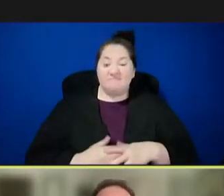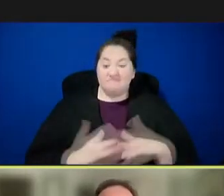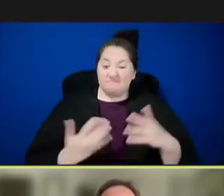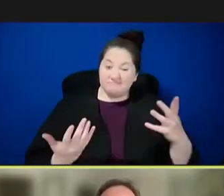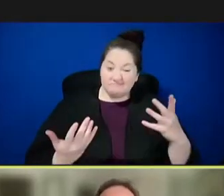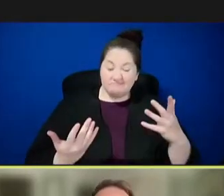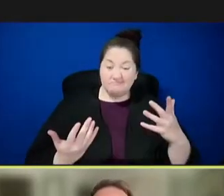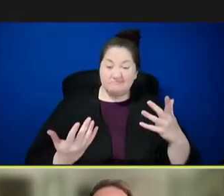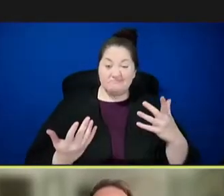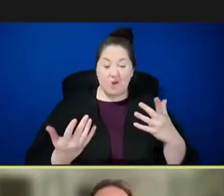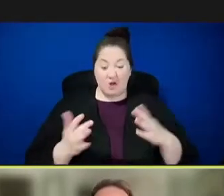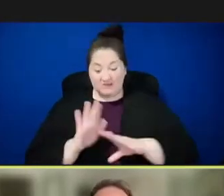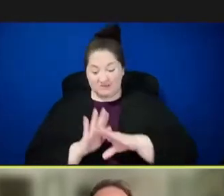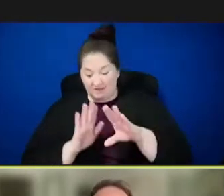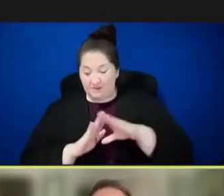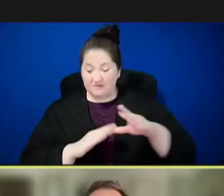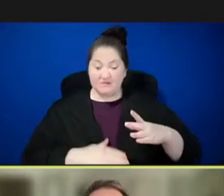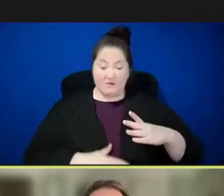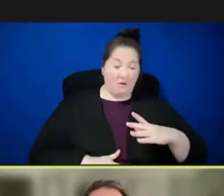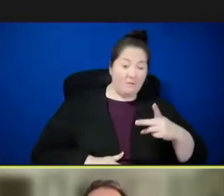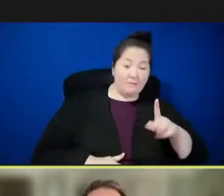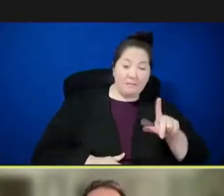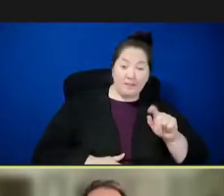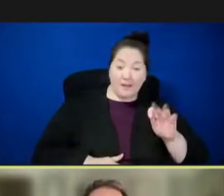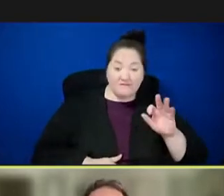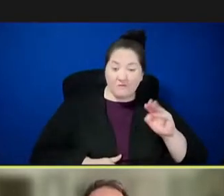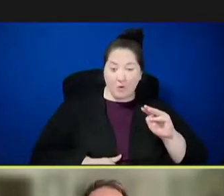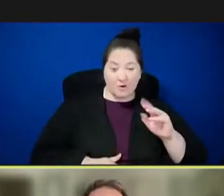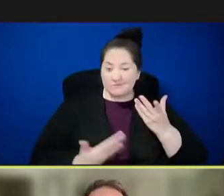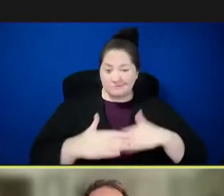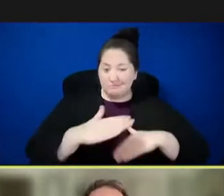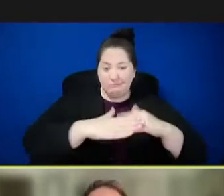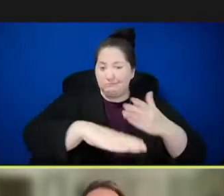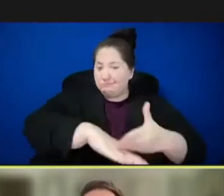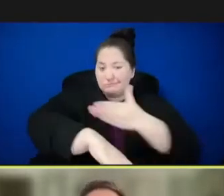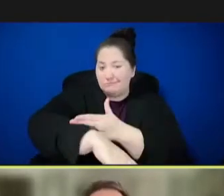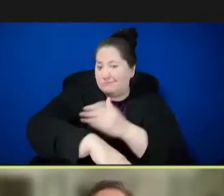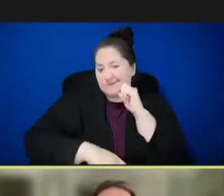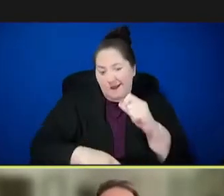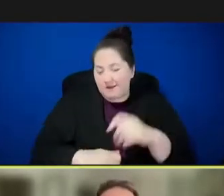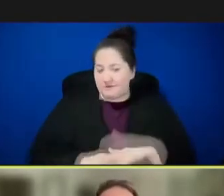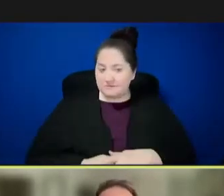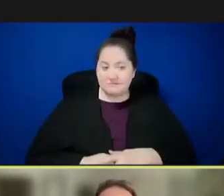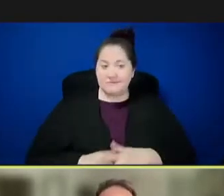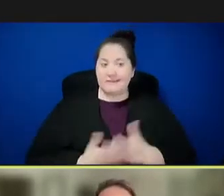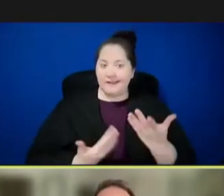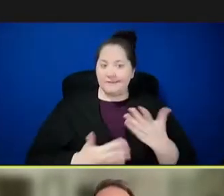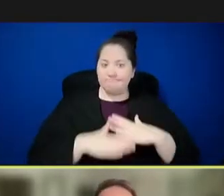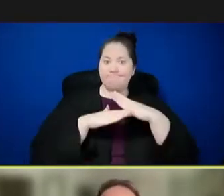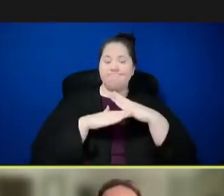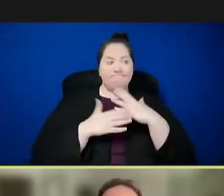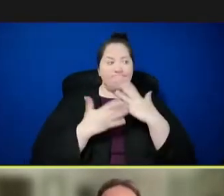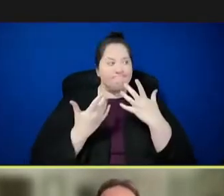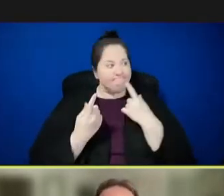aren't optimized. And this hinders our ability to have effective vaccines, to distribute vaccines,